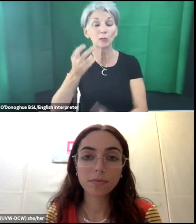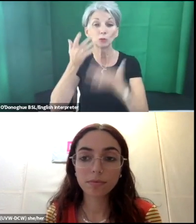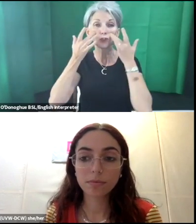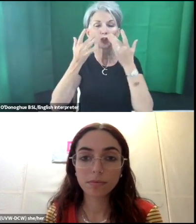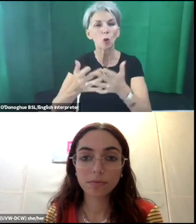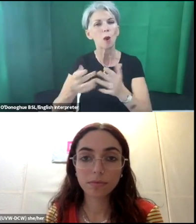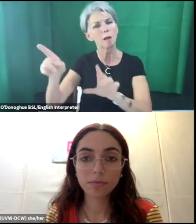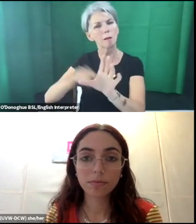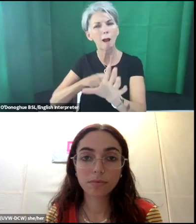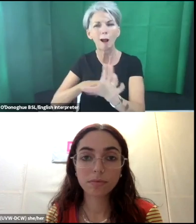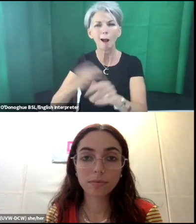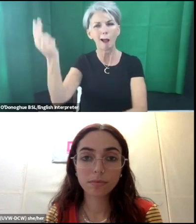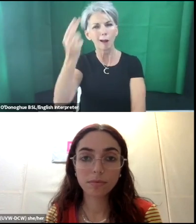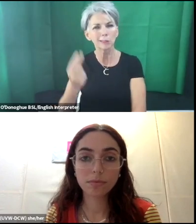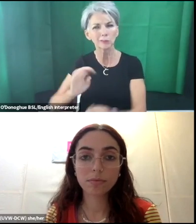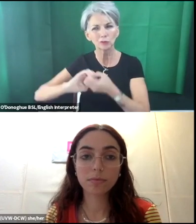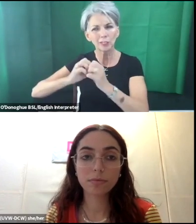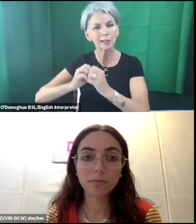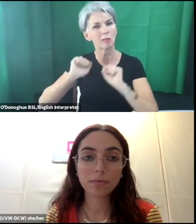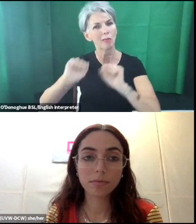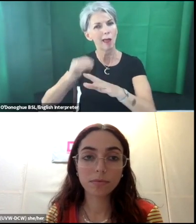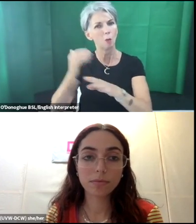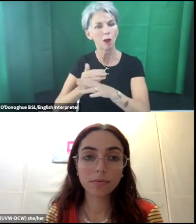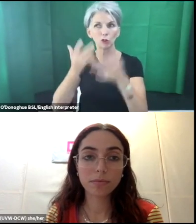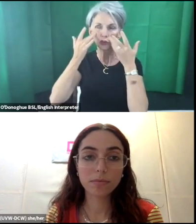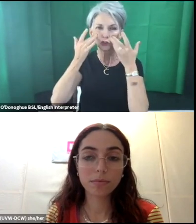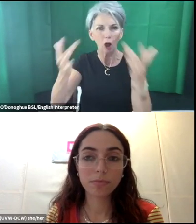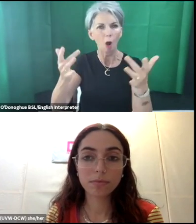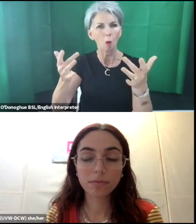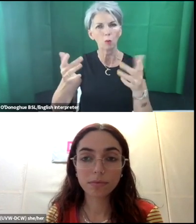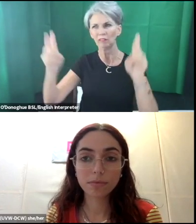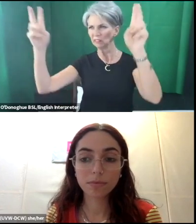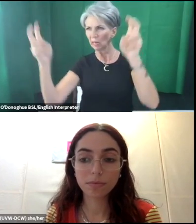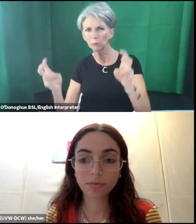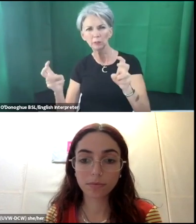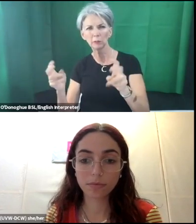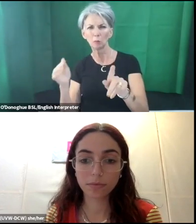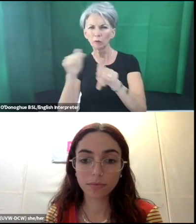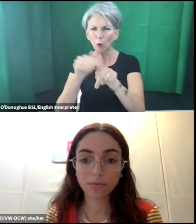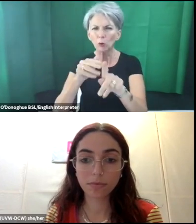and young creatives alongside statements and provocations and demands of and